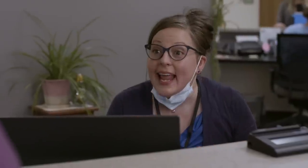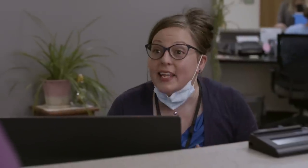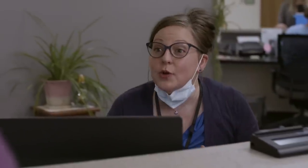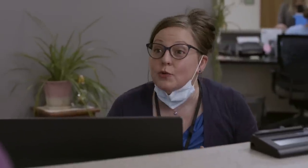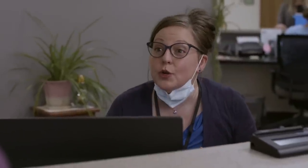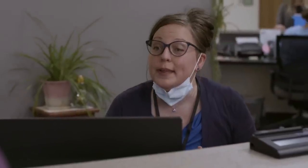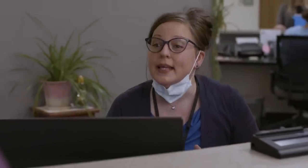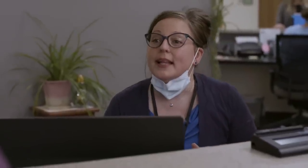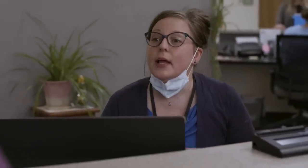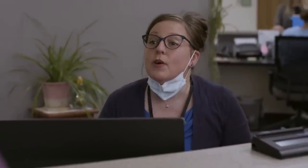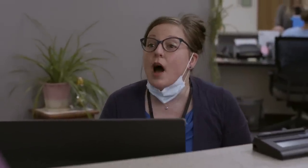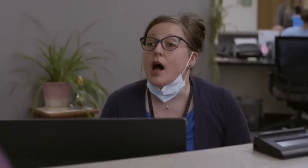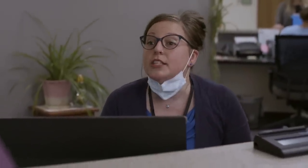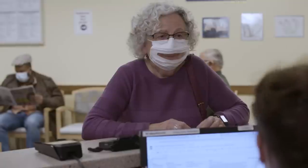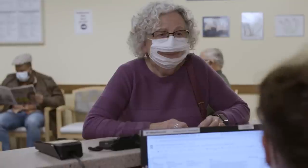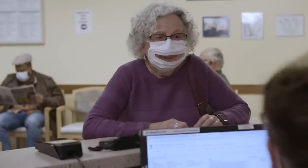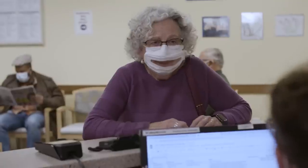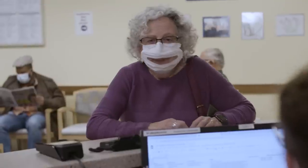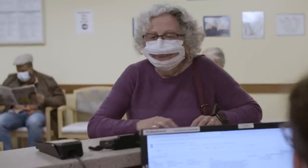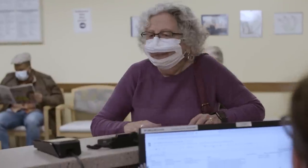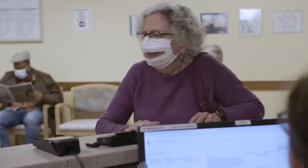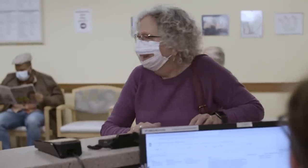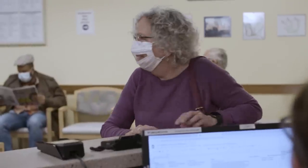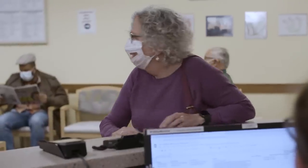Thank you, Ruby! They will call you shortly.